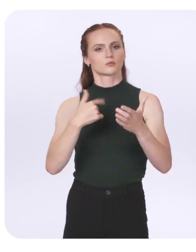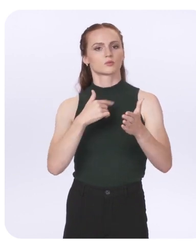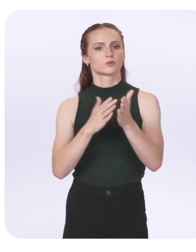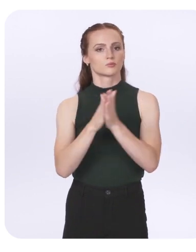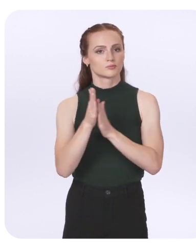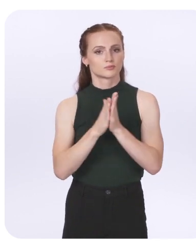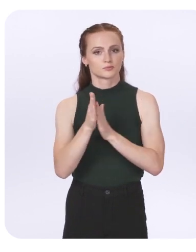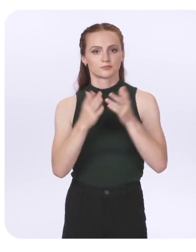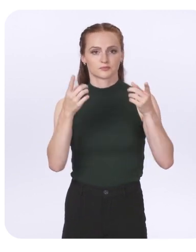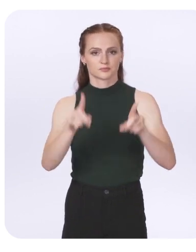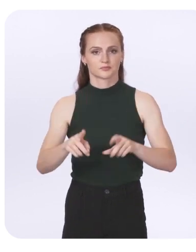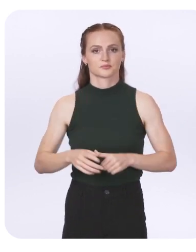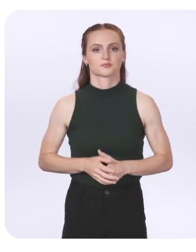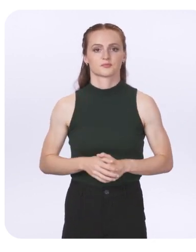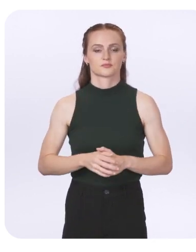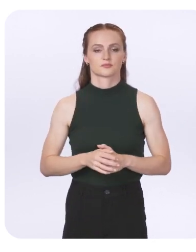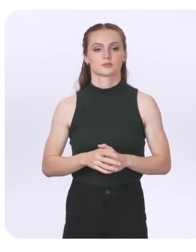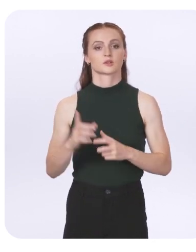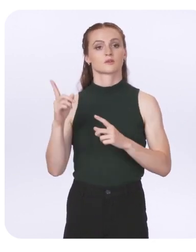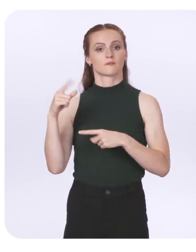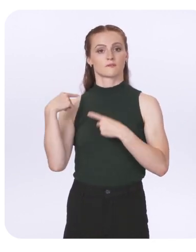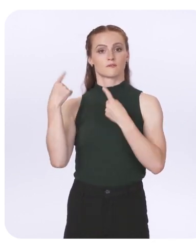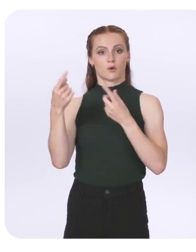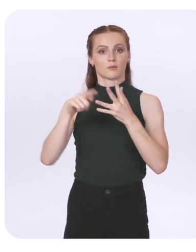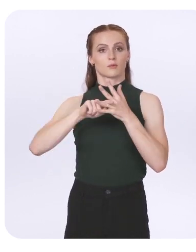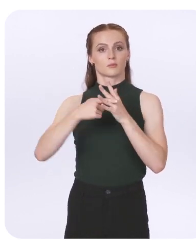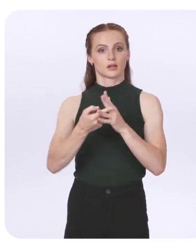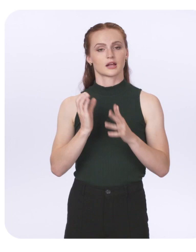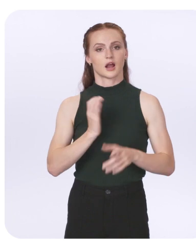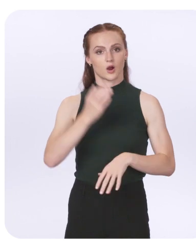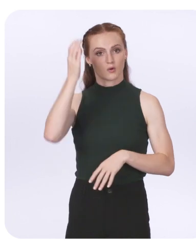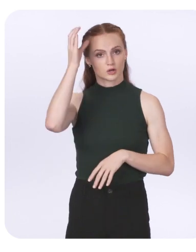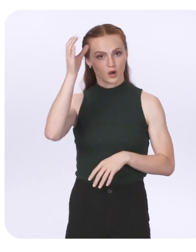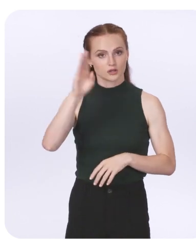From the beginning, our concept for Breachers revolved around two opposing factions.